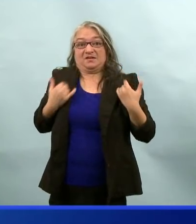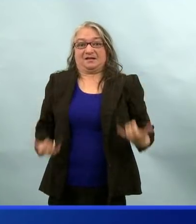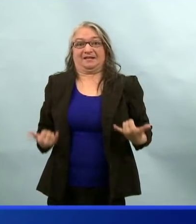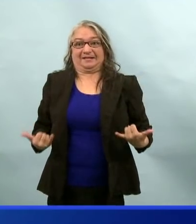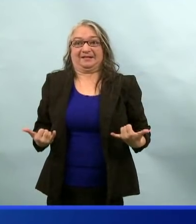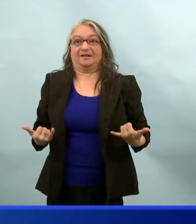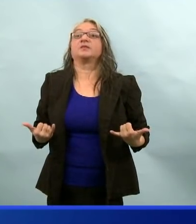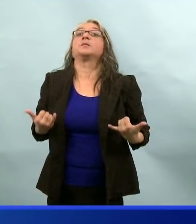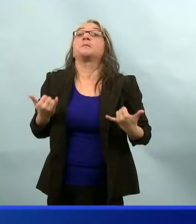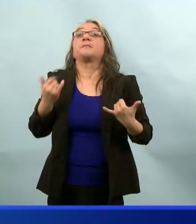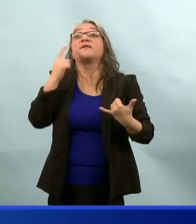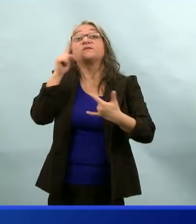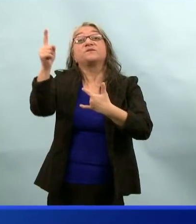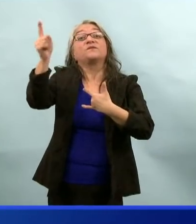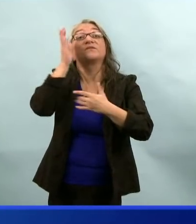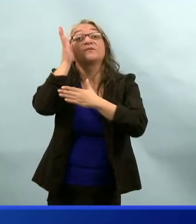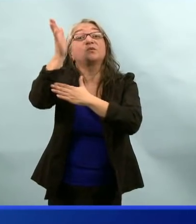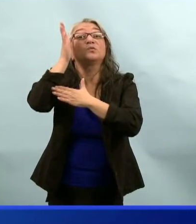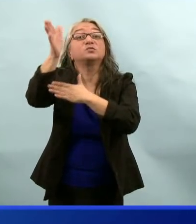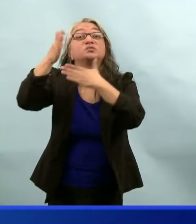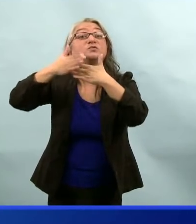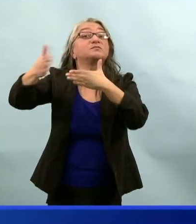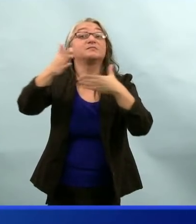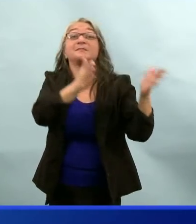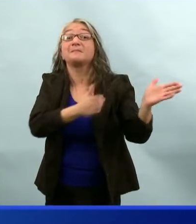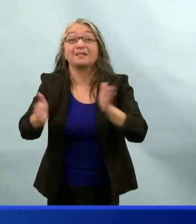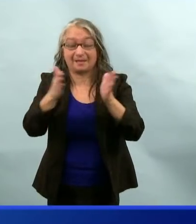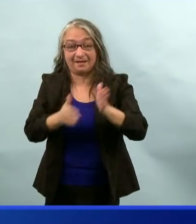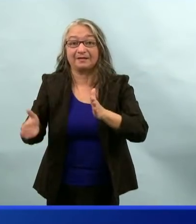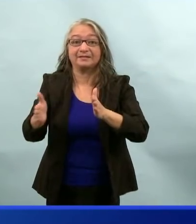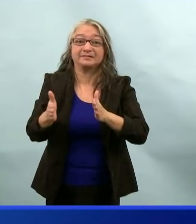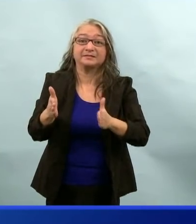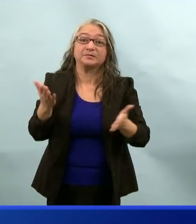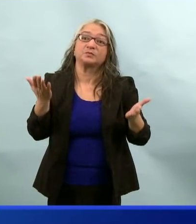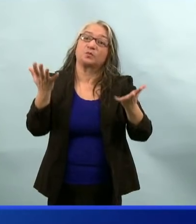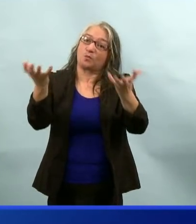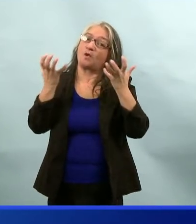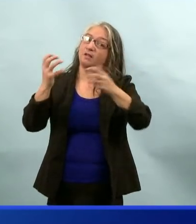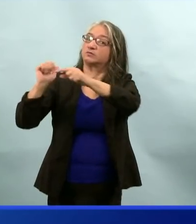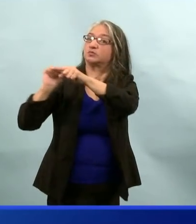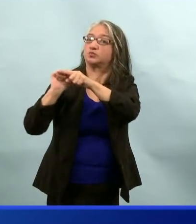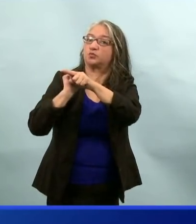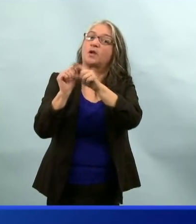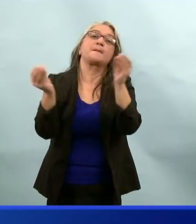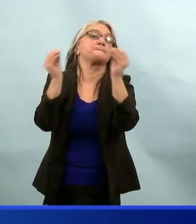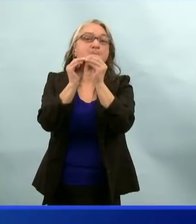certainly we are obviously trying to look at uh training more staff to come into the icu